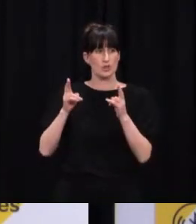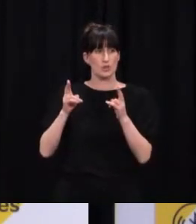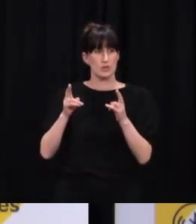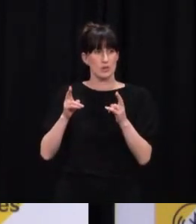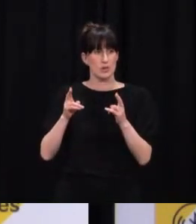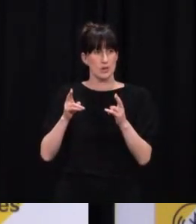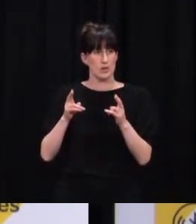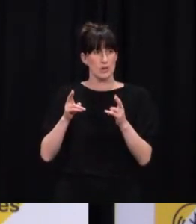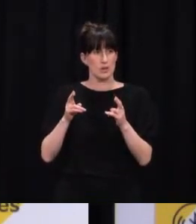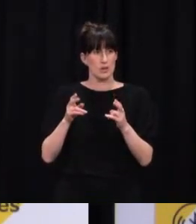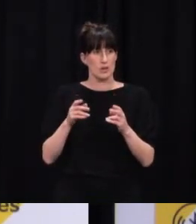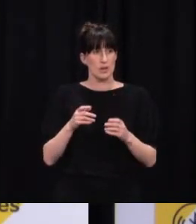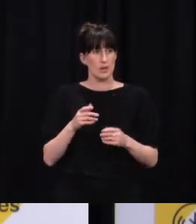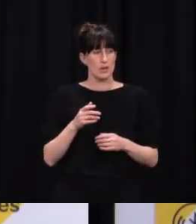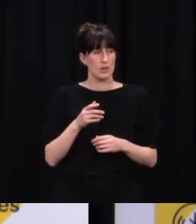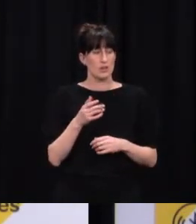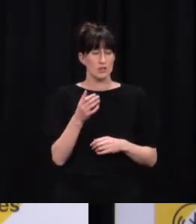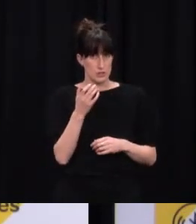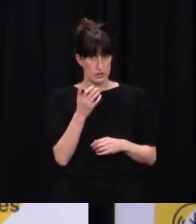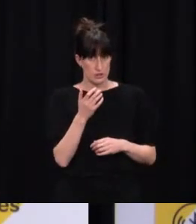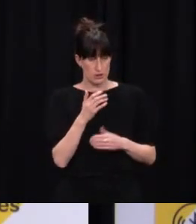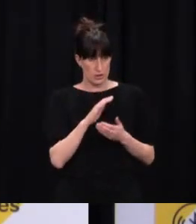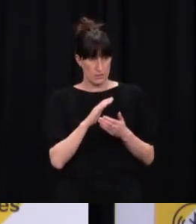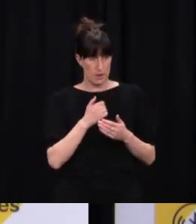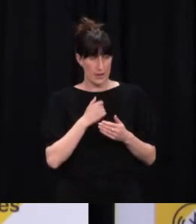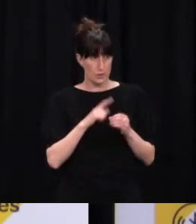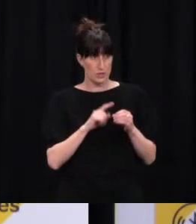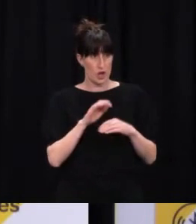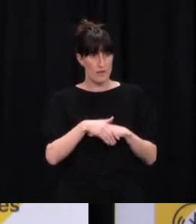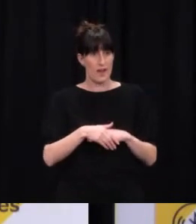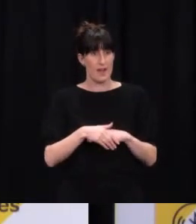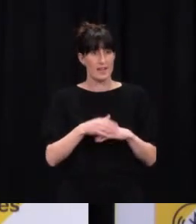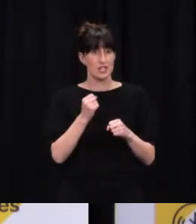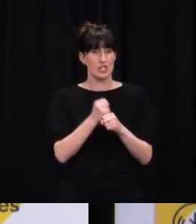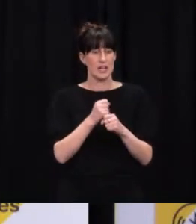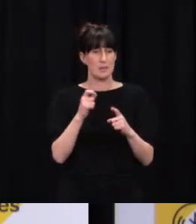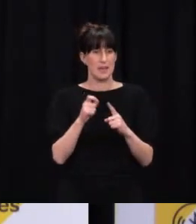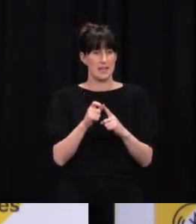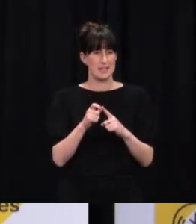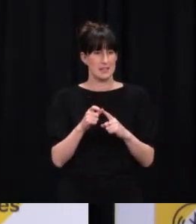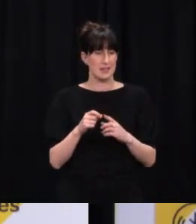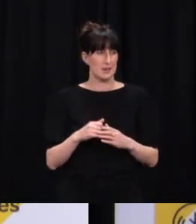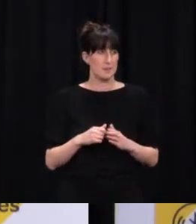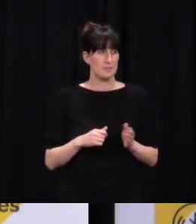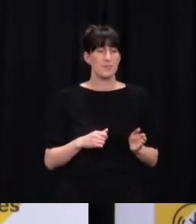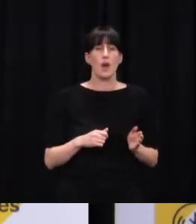sure we get information about how students who might be in